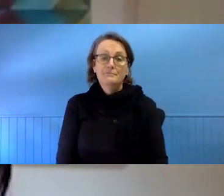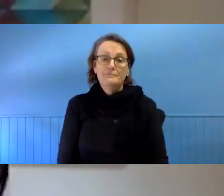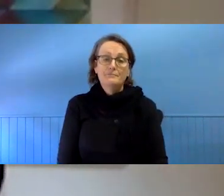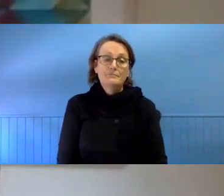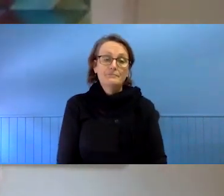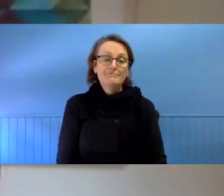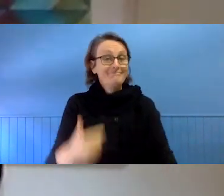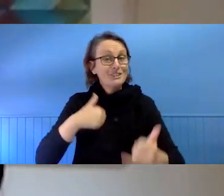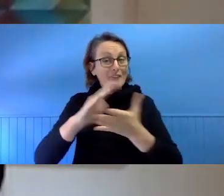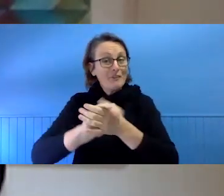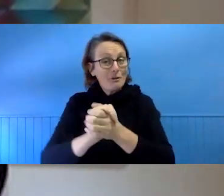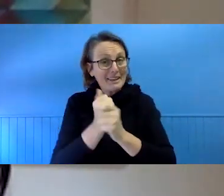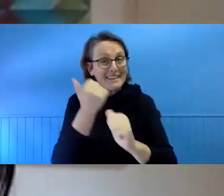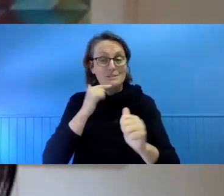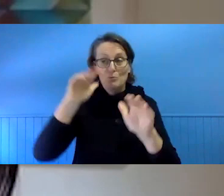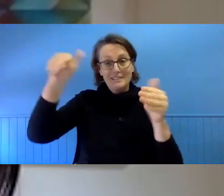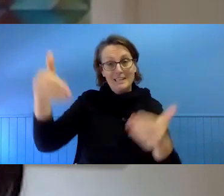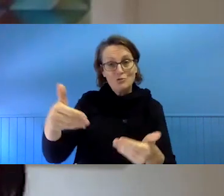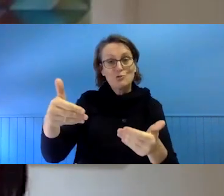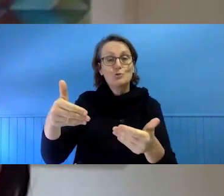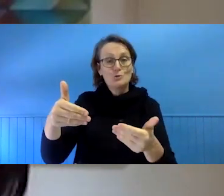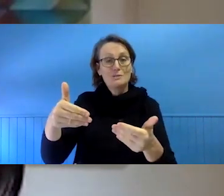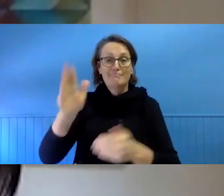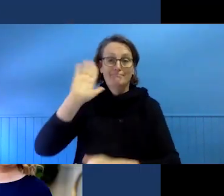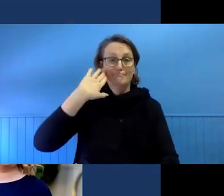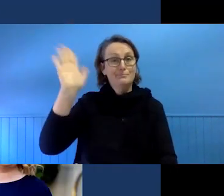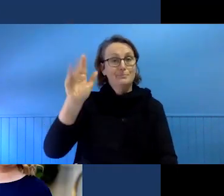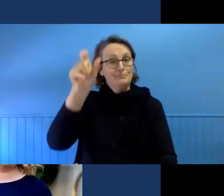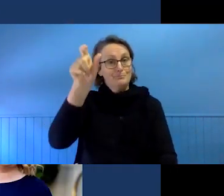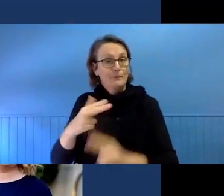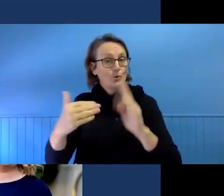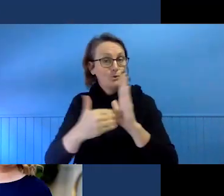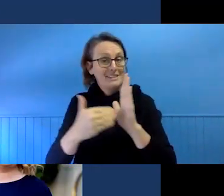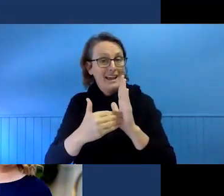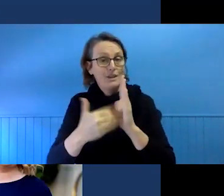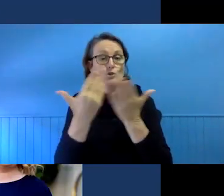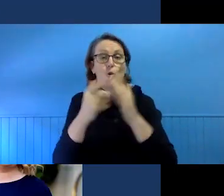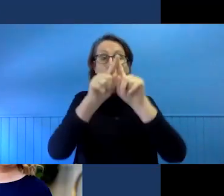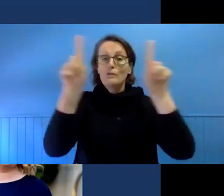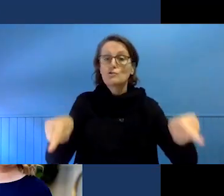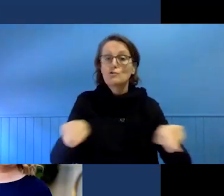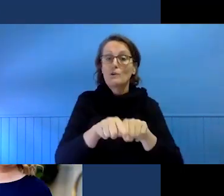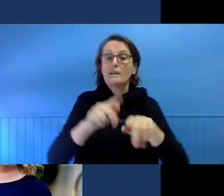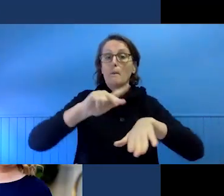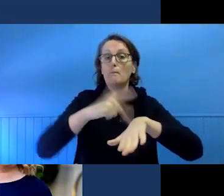it gives me great pleasure to introduce our speaker and host for today's session. Currently on screen is a blue power point slide with the